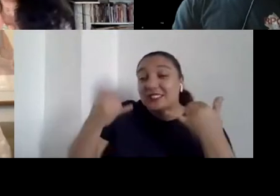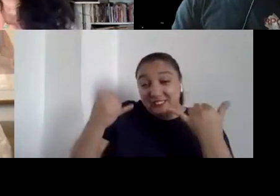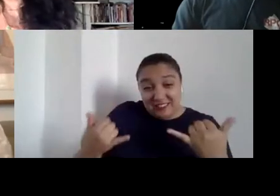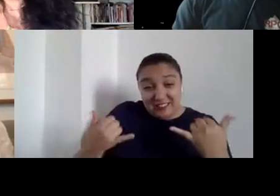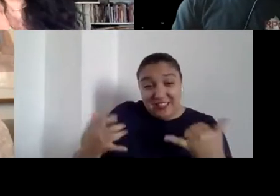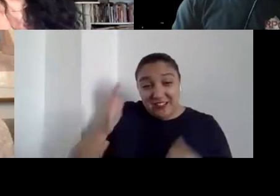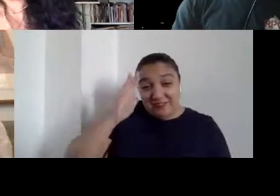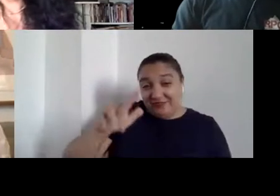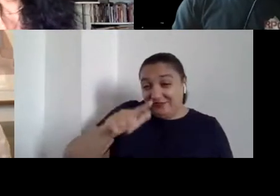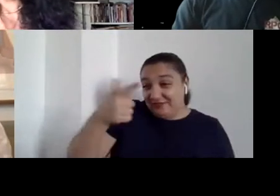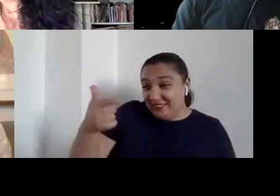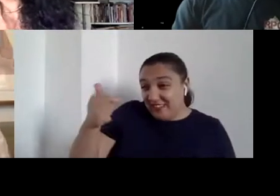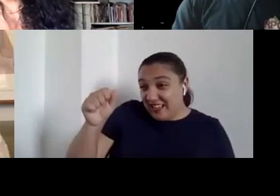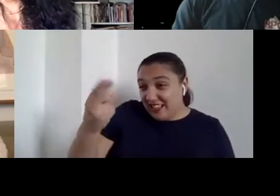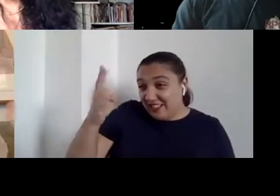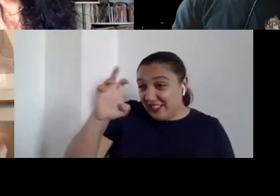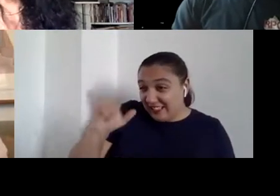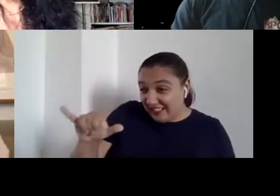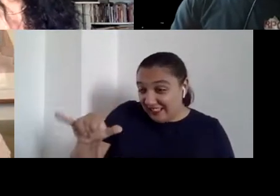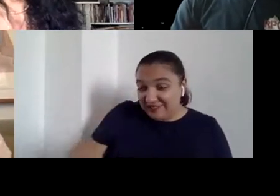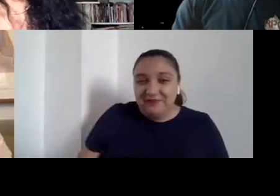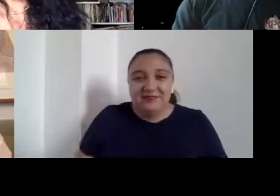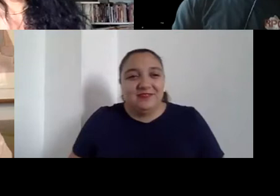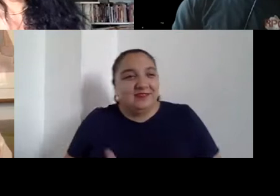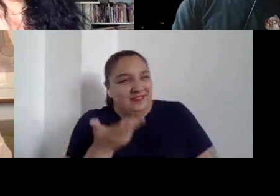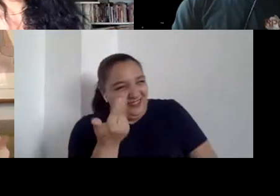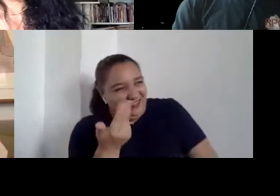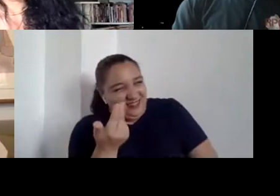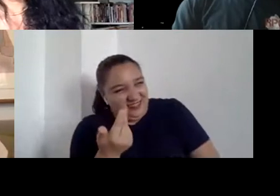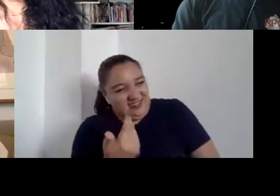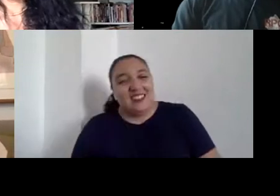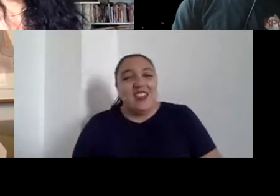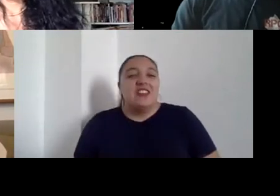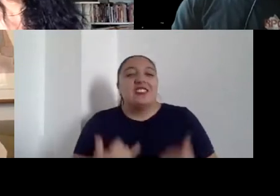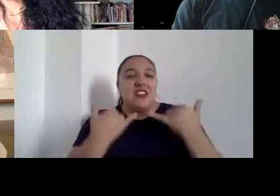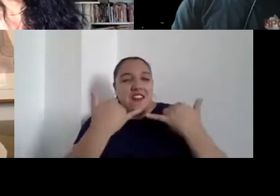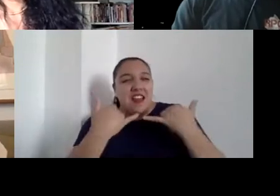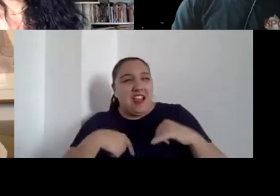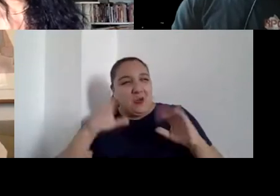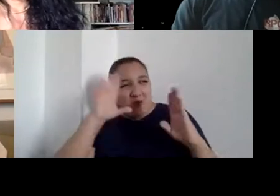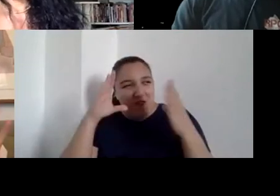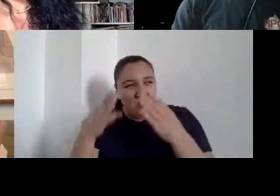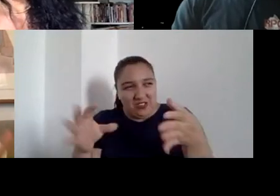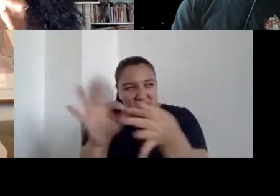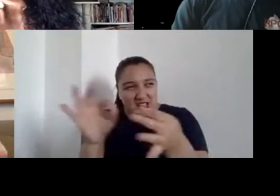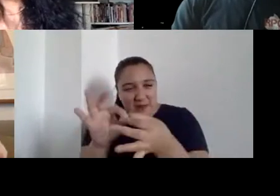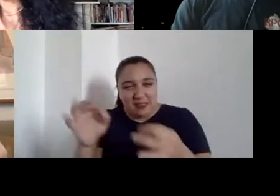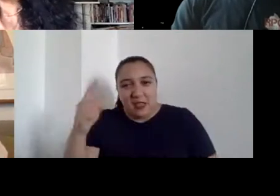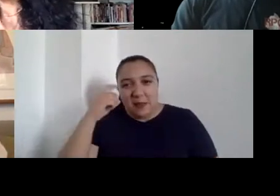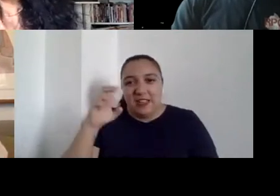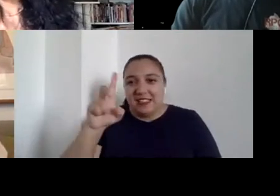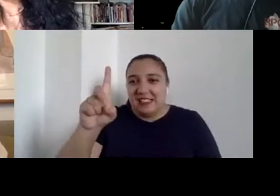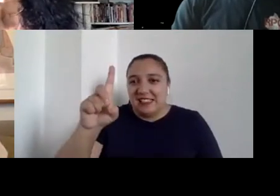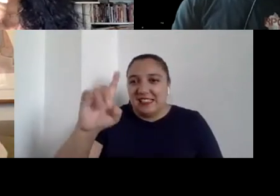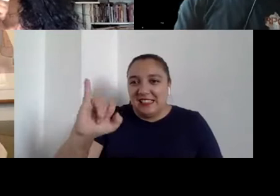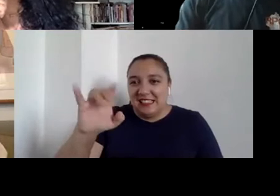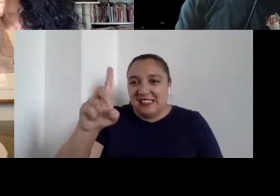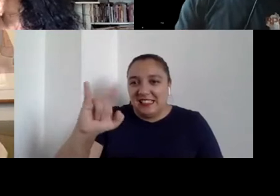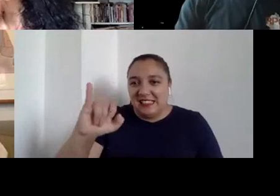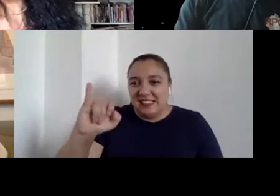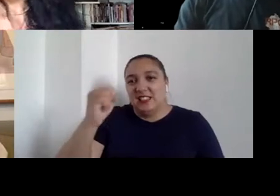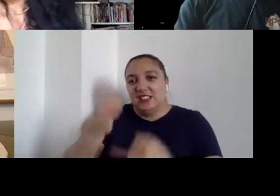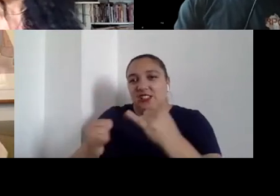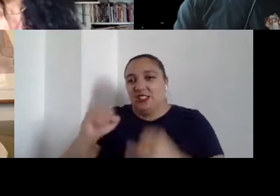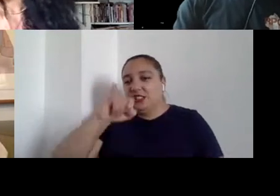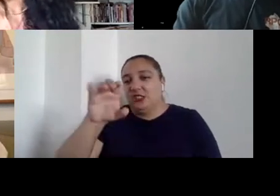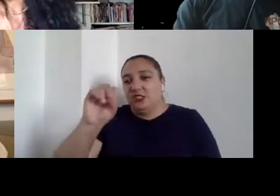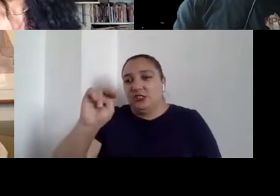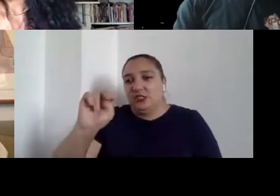about that. I'm going to deflect to the comments to just a moment, because DiDi Johns brought